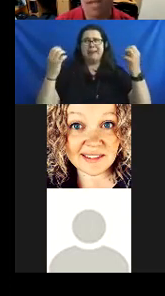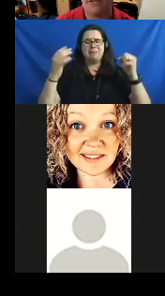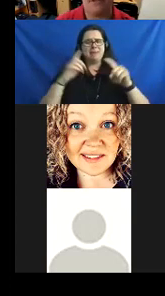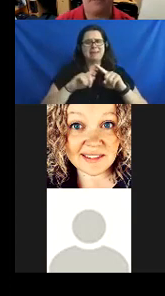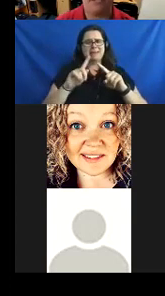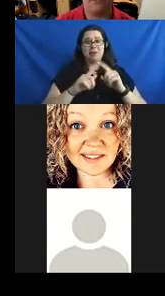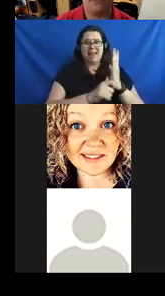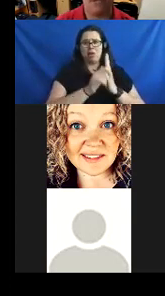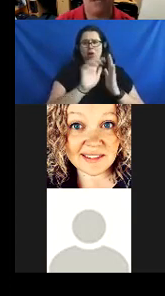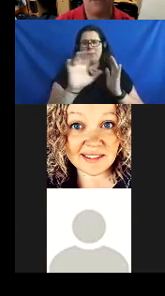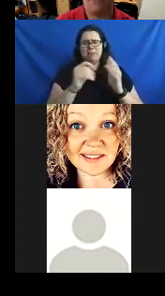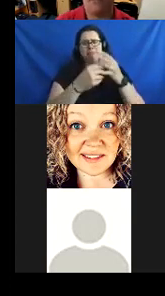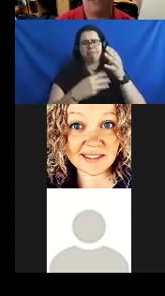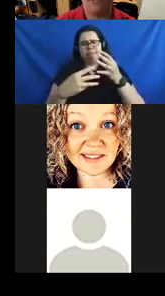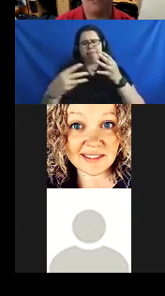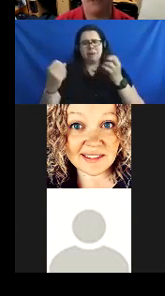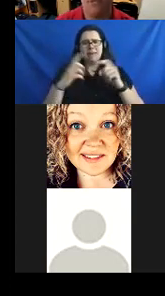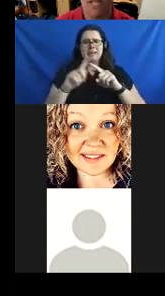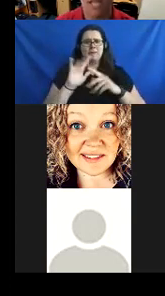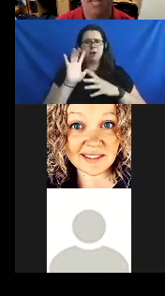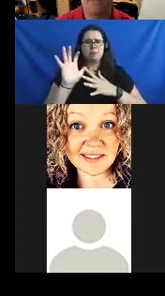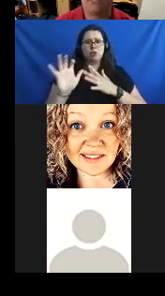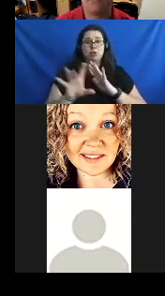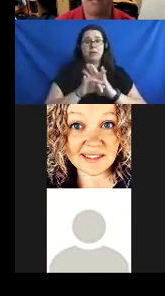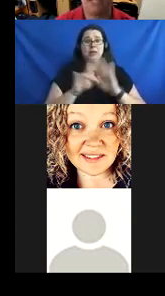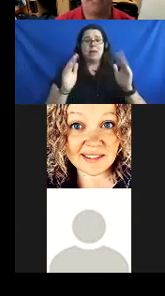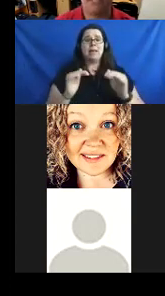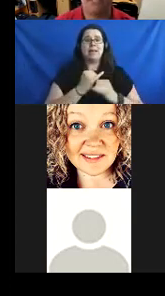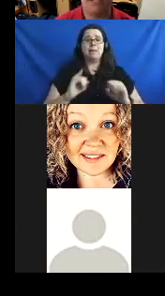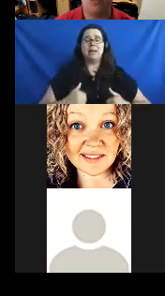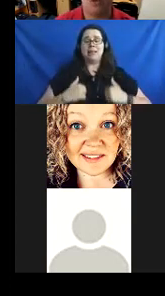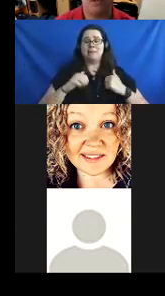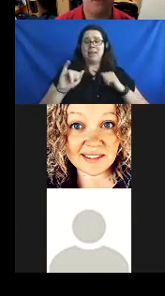CATALOG COMPANIES. THERE ARE MANY DIFFERENT OPTIONS TO CHOOSE FROM. INDEPENDENT LIVING AIDS IS ANOTHER.